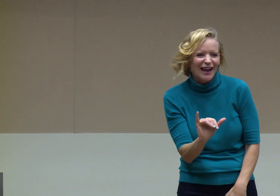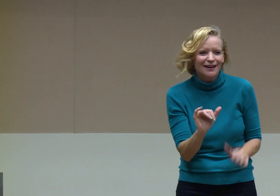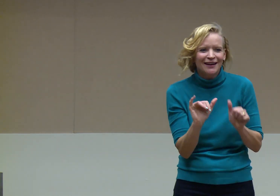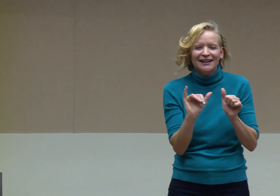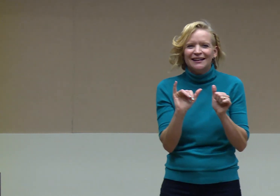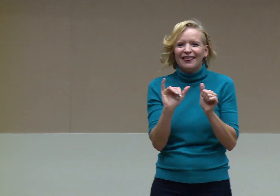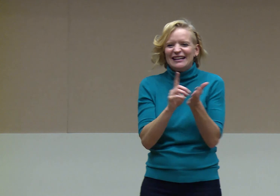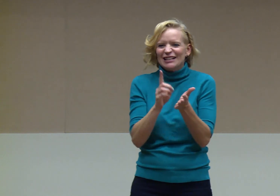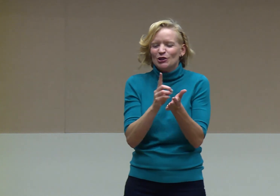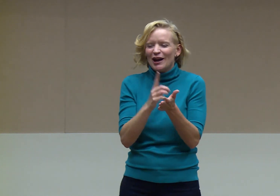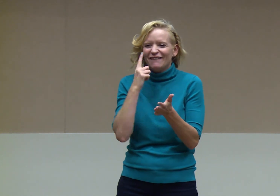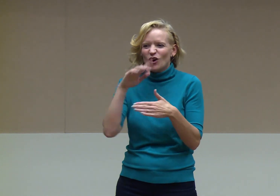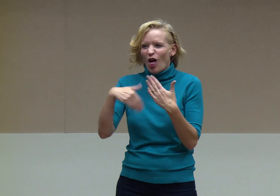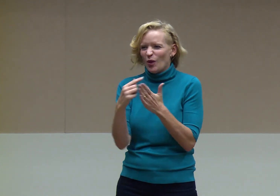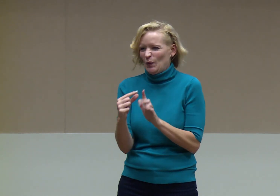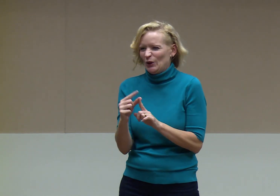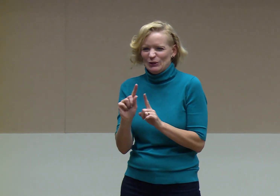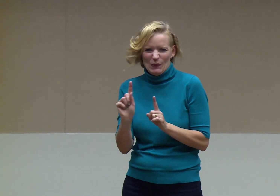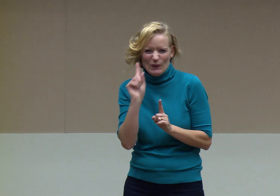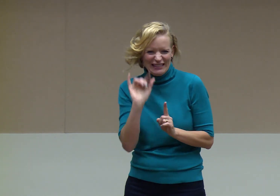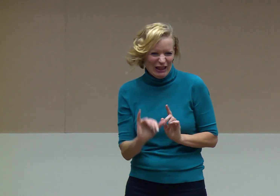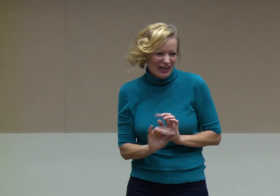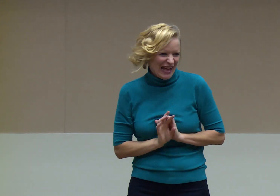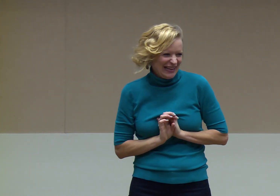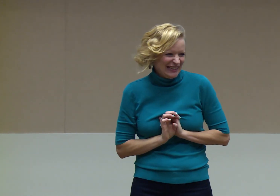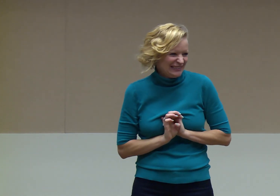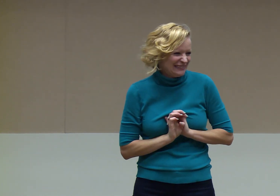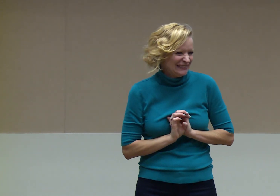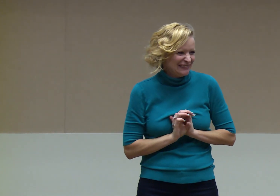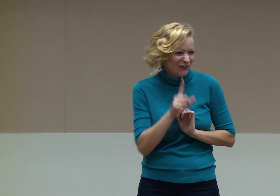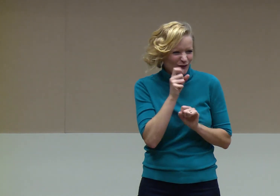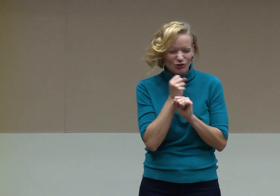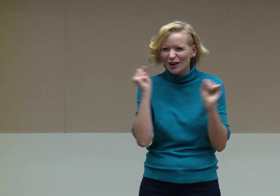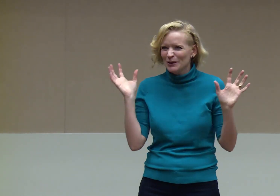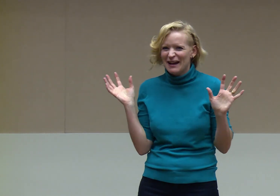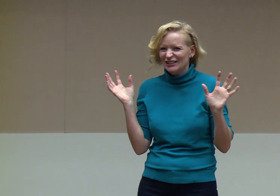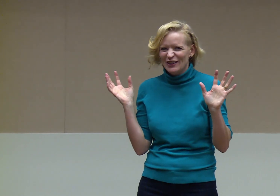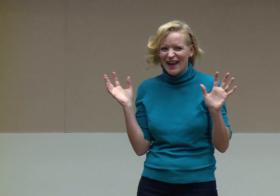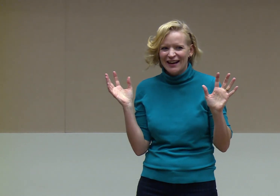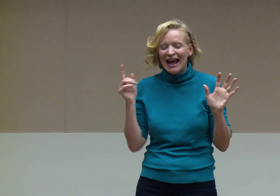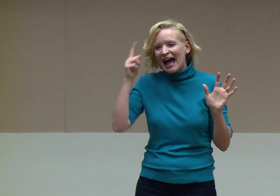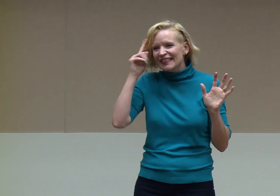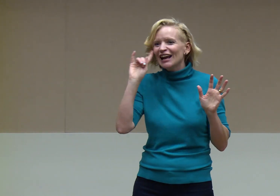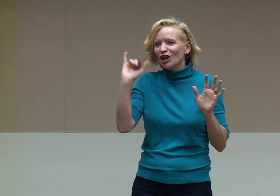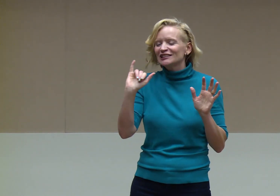So if you can imagine what your brain looks like-- the dictionary for all the words.